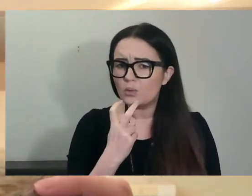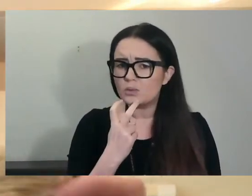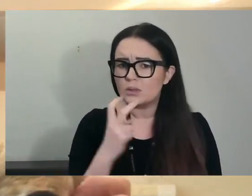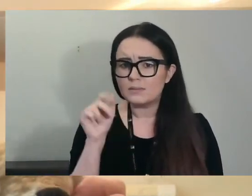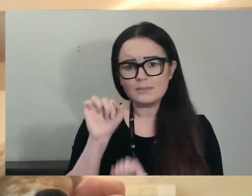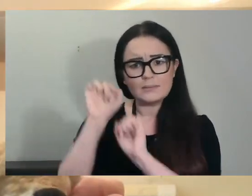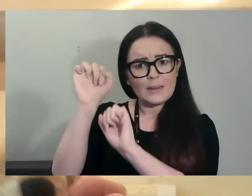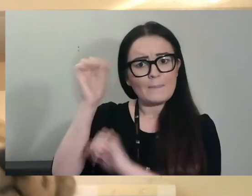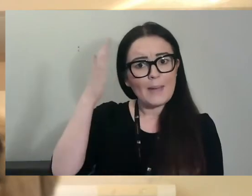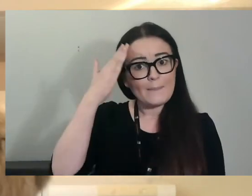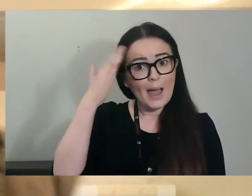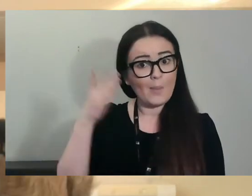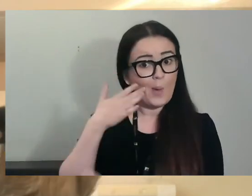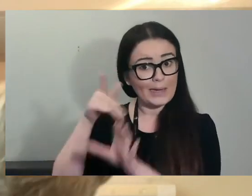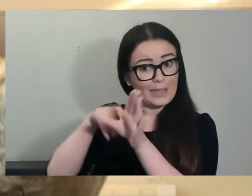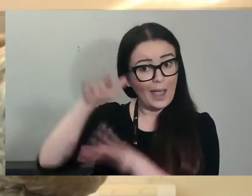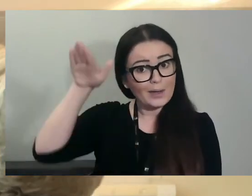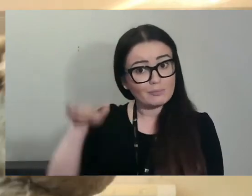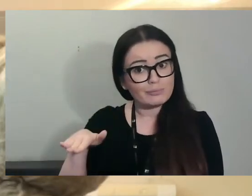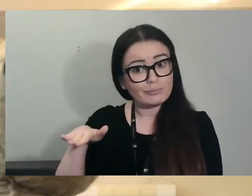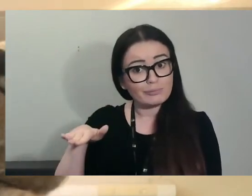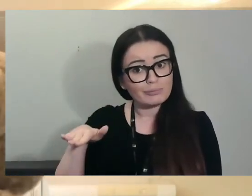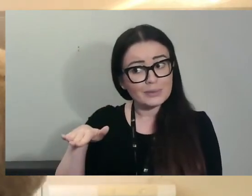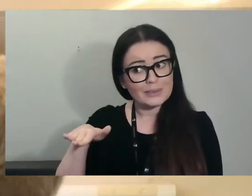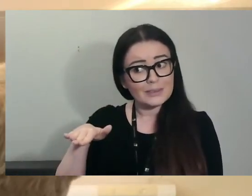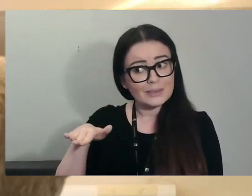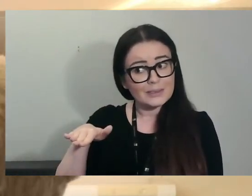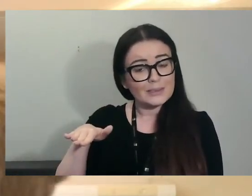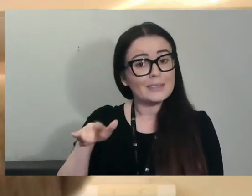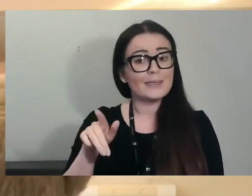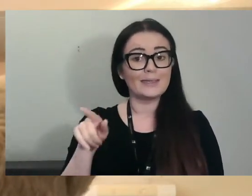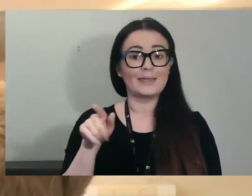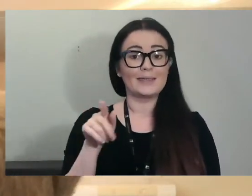to belong to my mum when she was young so he's he's yeah he's quite delicate but he's